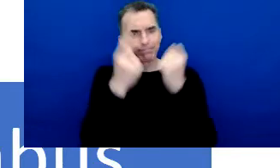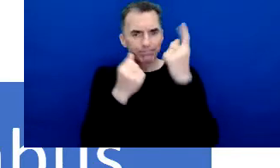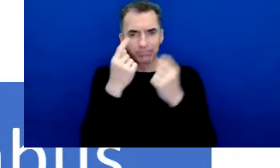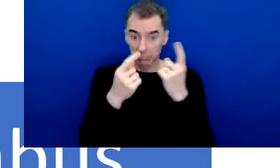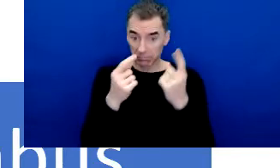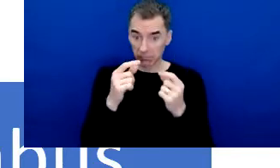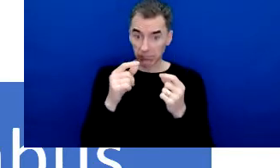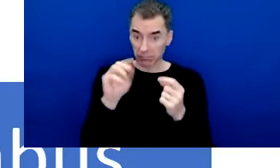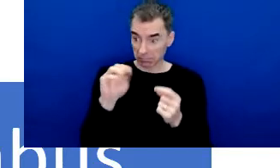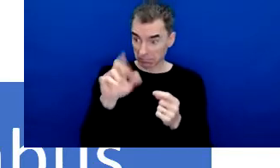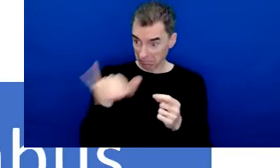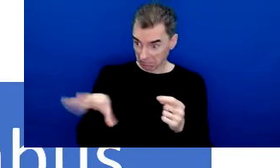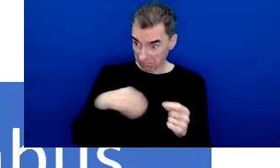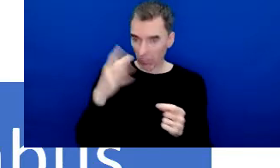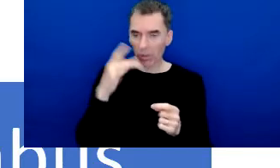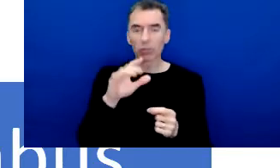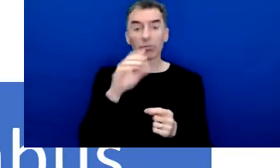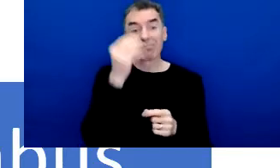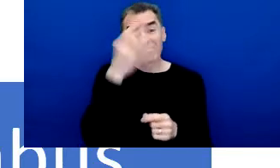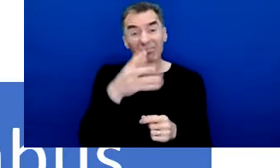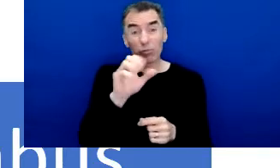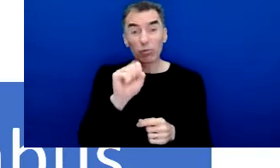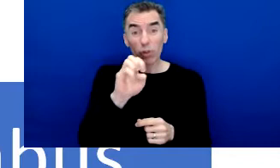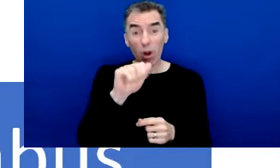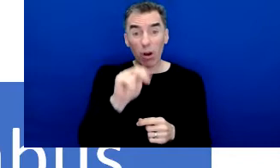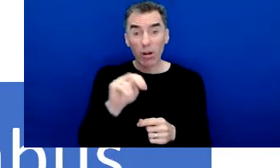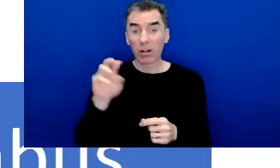Because like I said, Sean, Mary Ann and I don't all agree on some of these issues.